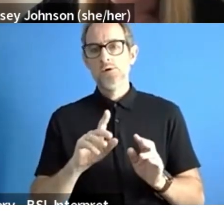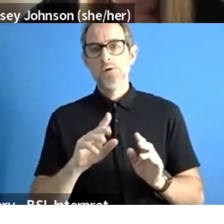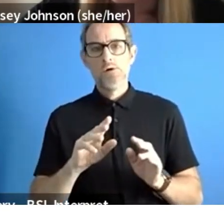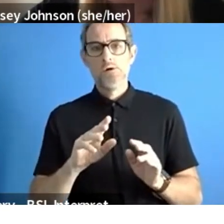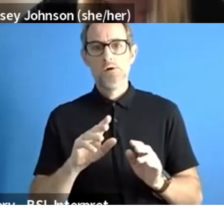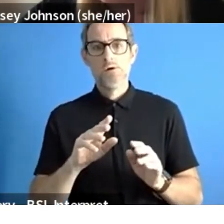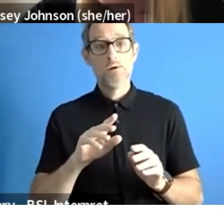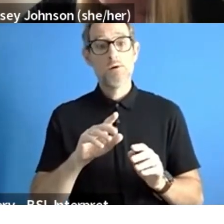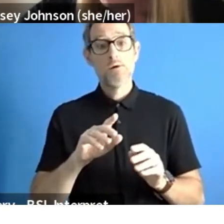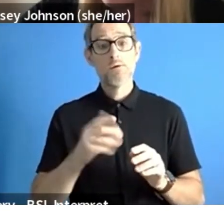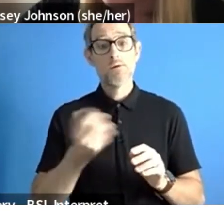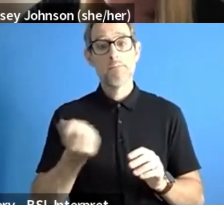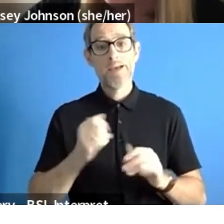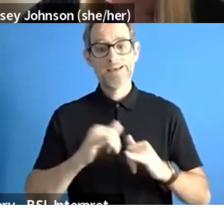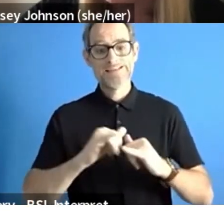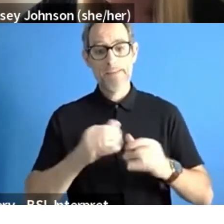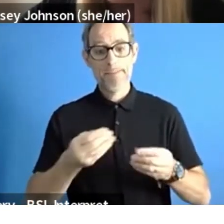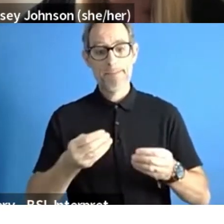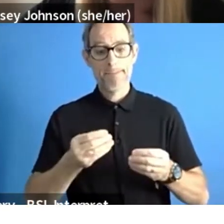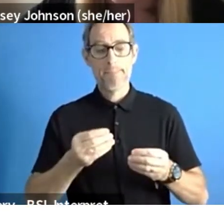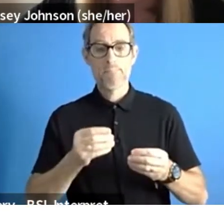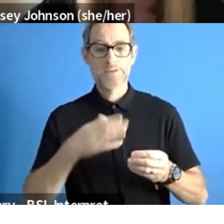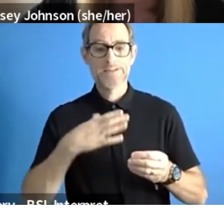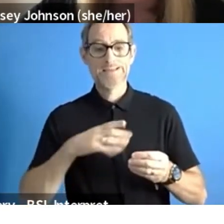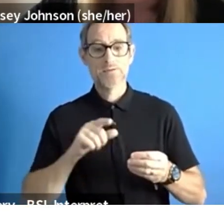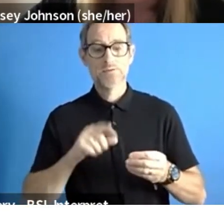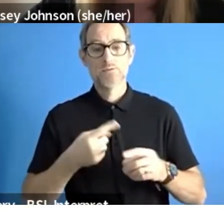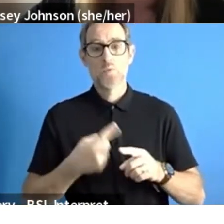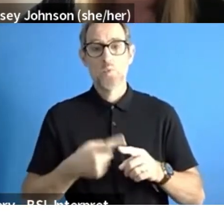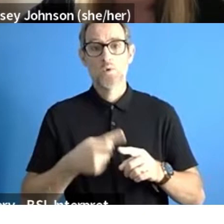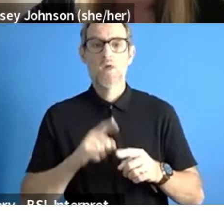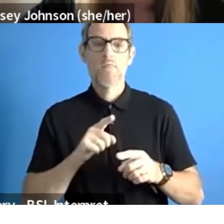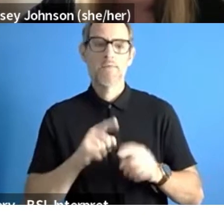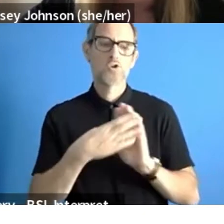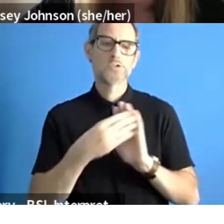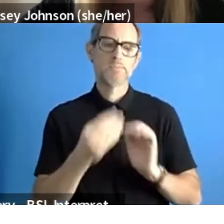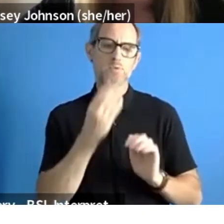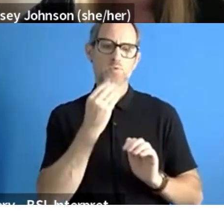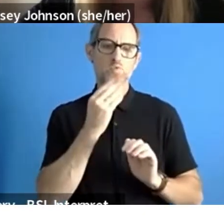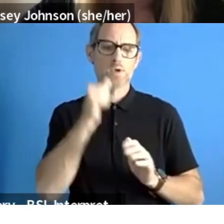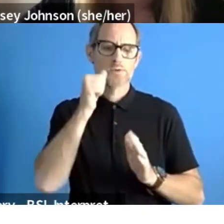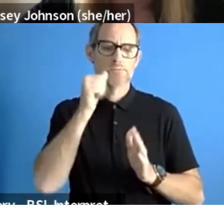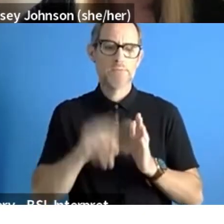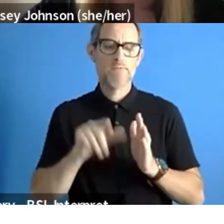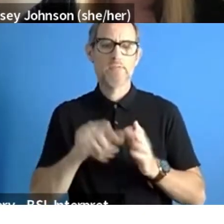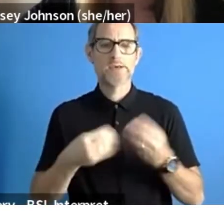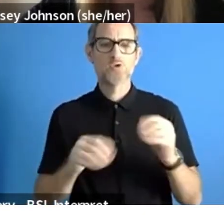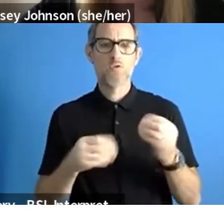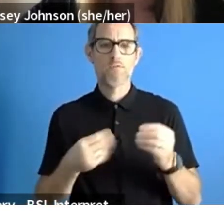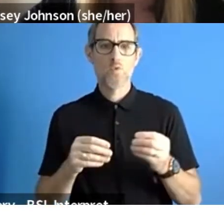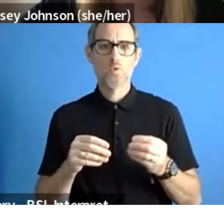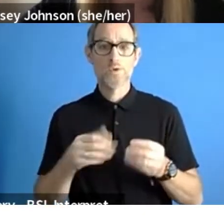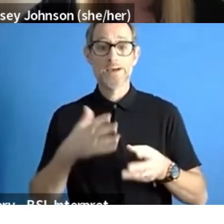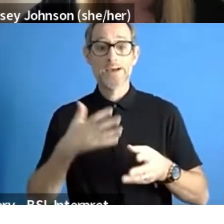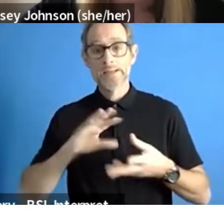on leave or get my pay slip. They would need to script those scenarios